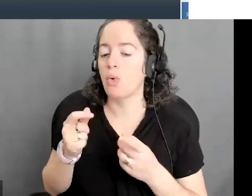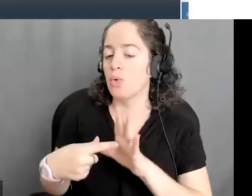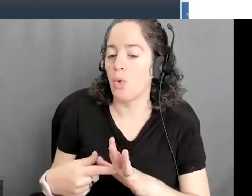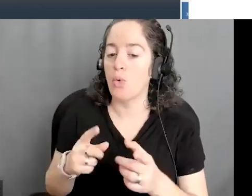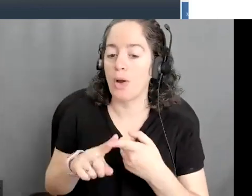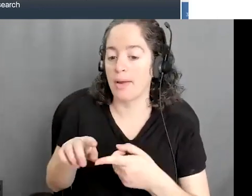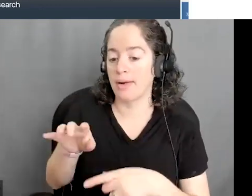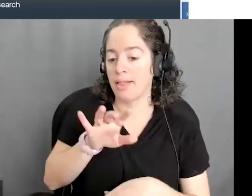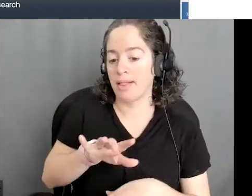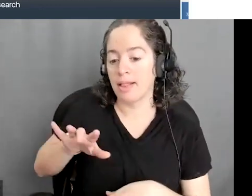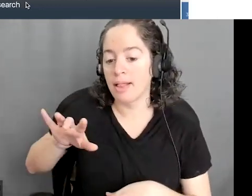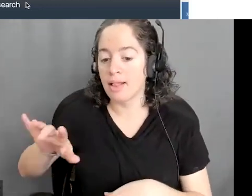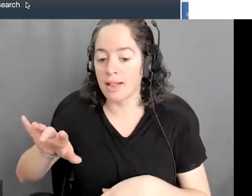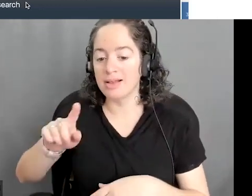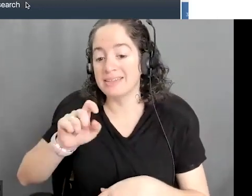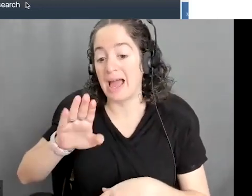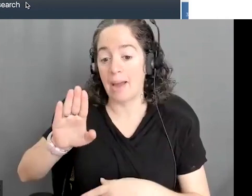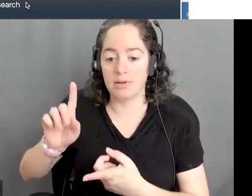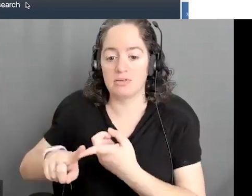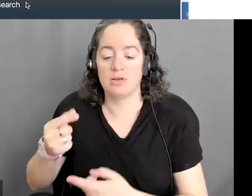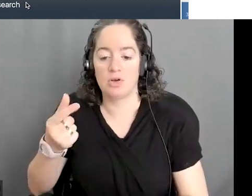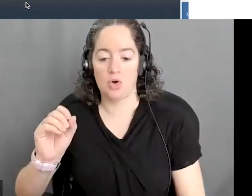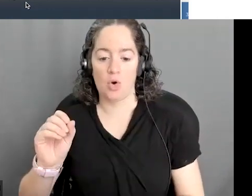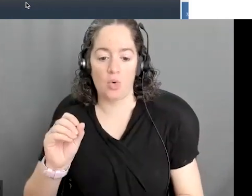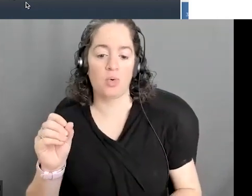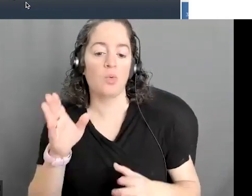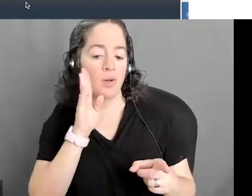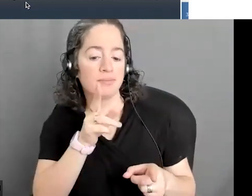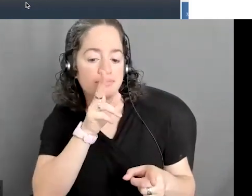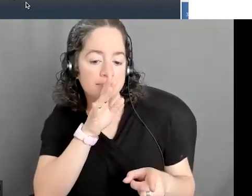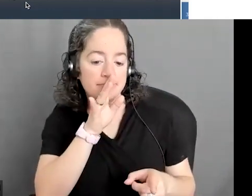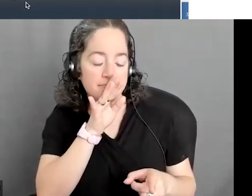The screen reader is going to say, a bus arrives at Horsetooth and Shields.